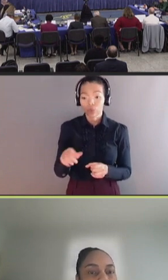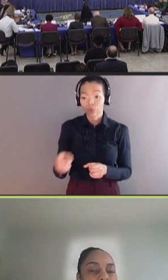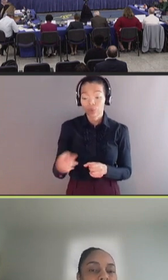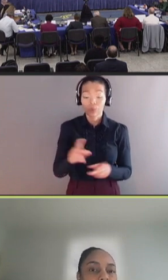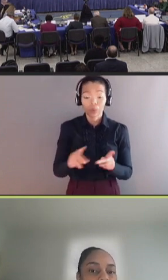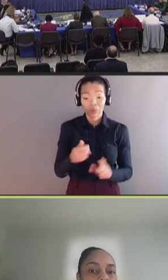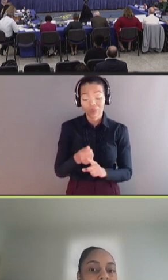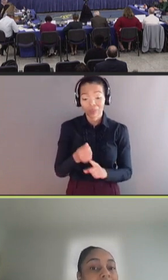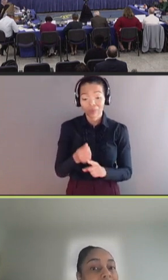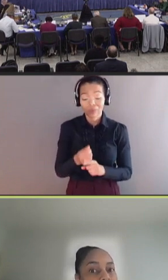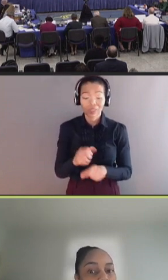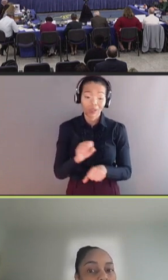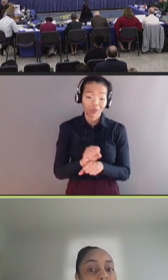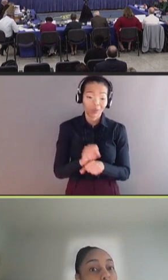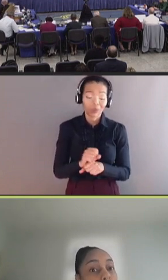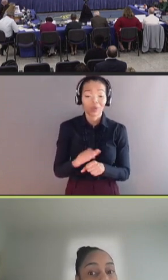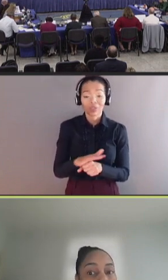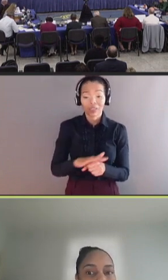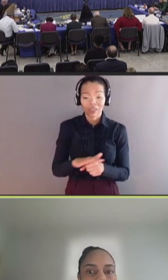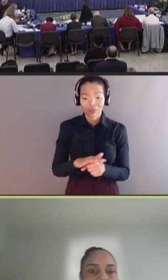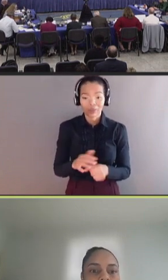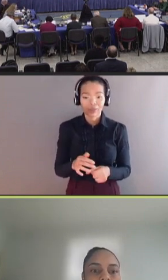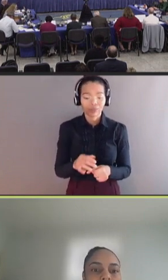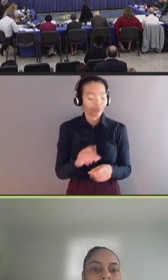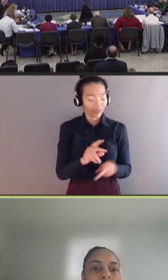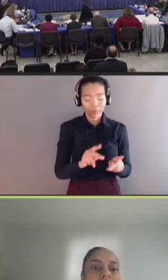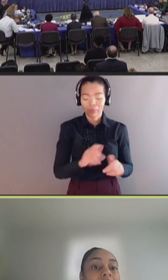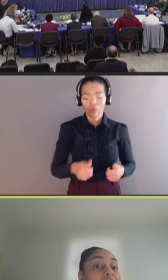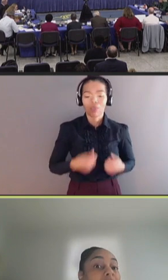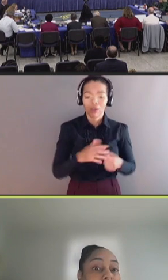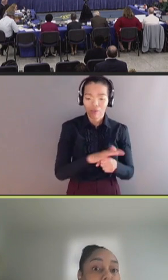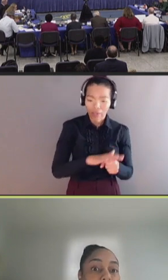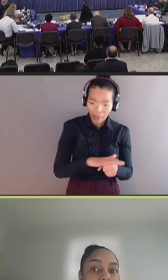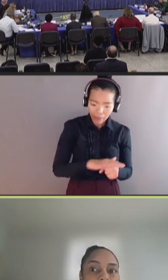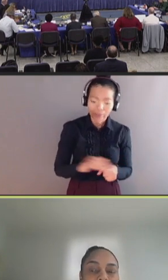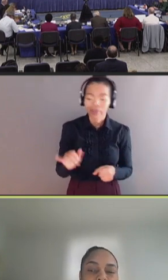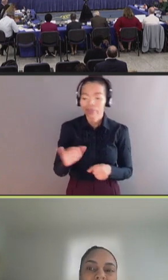including Black, Latino, and rural audiences, and healthcare providers.